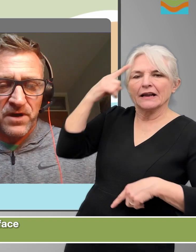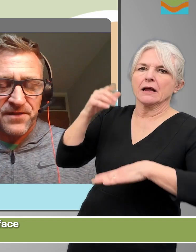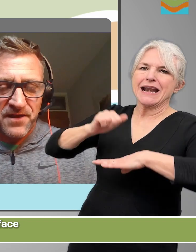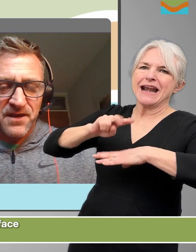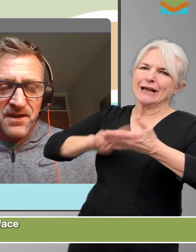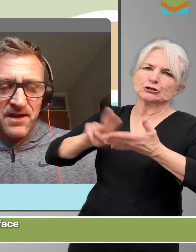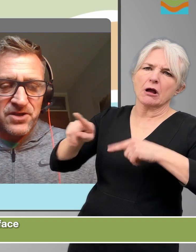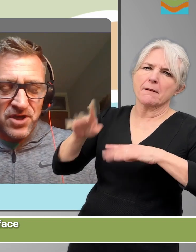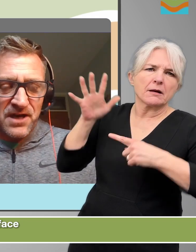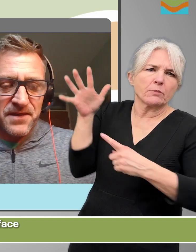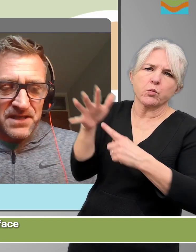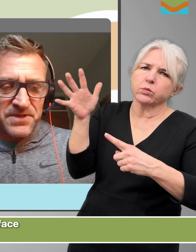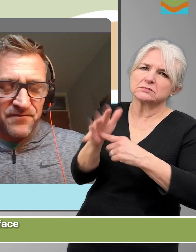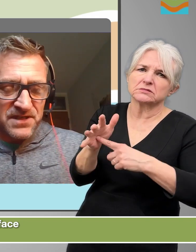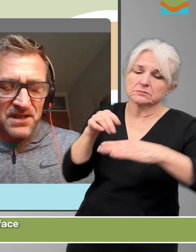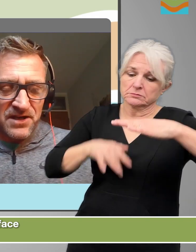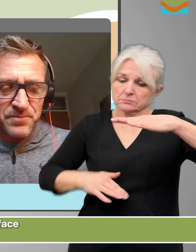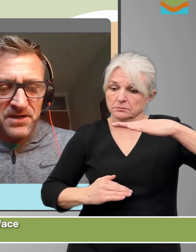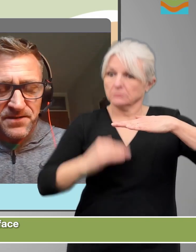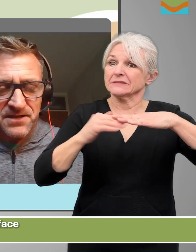with nature and the subsurface is a large part of that.